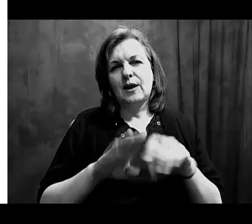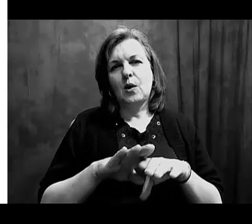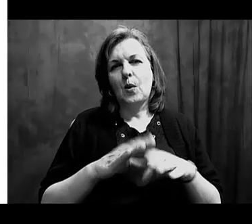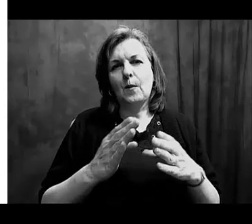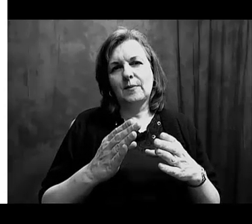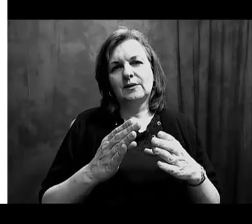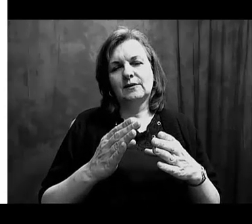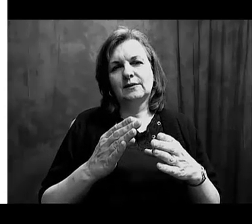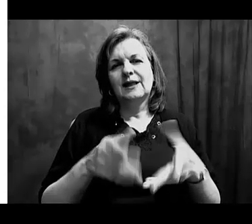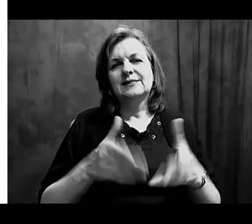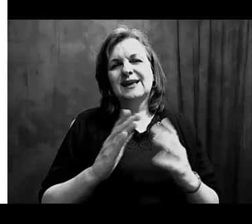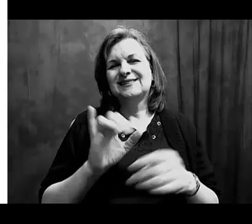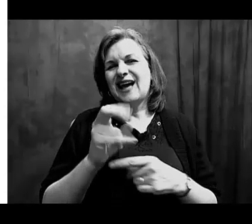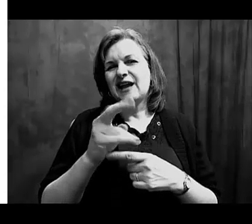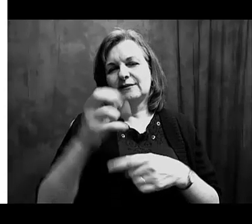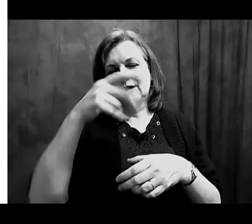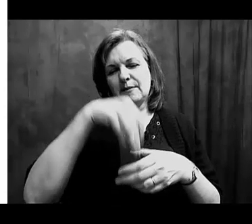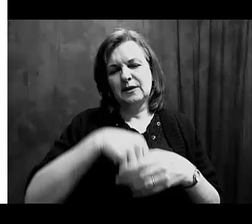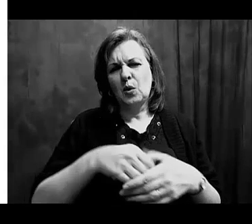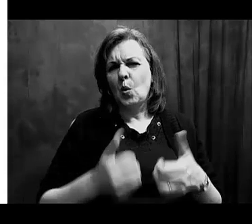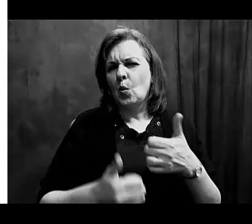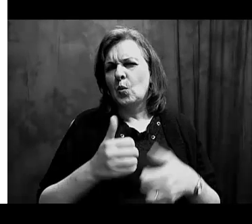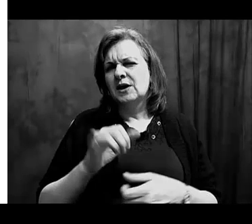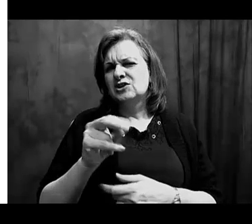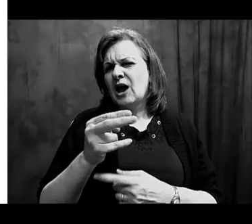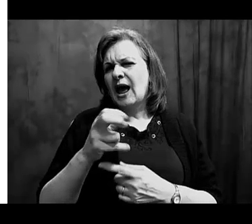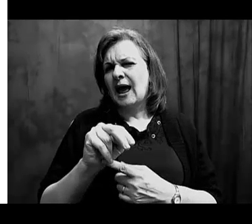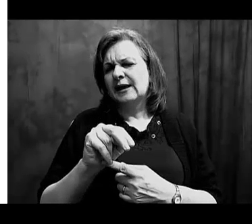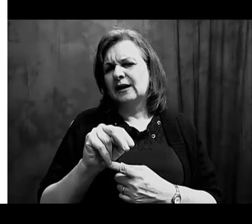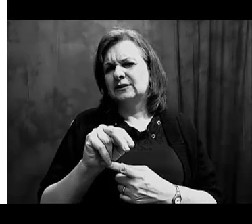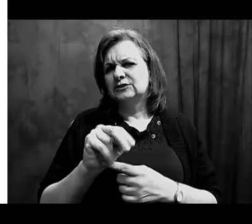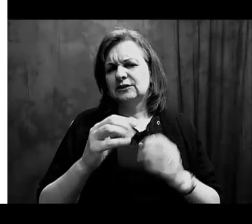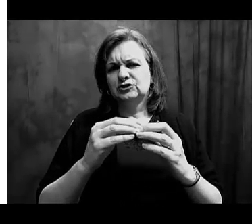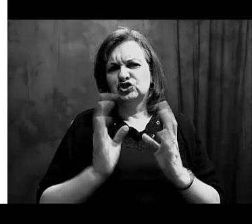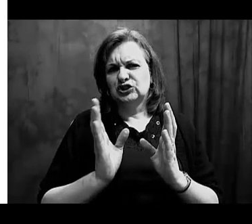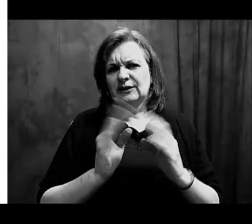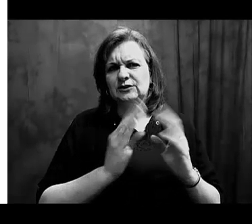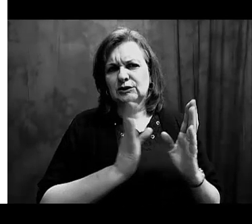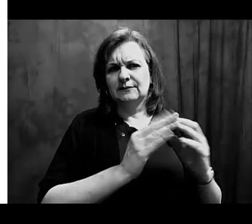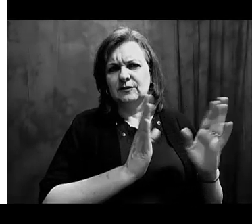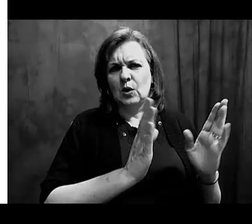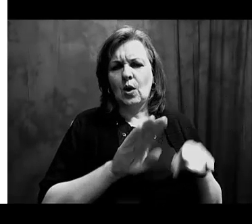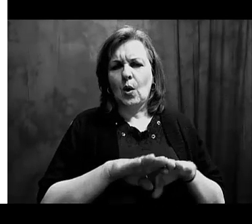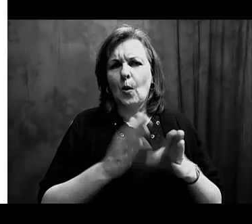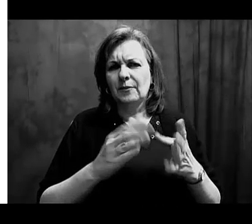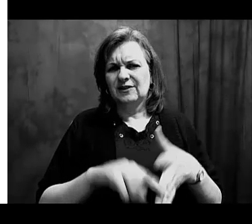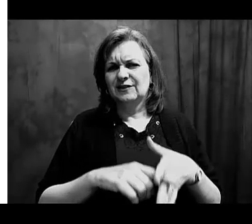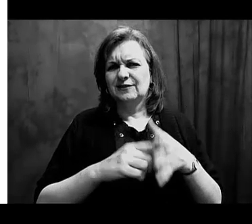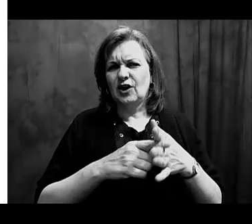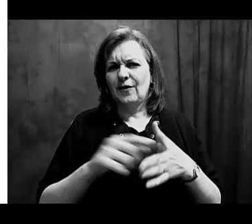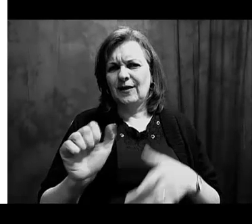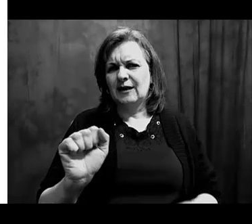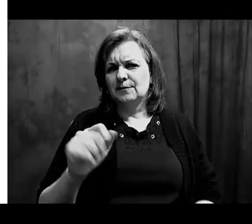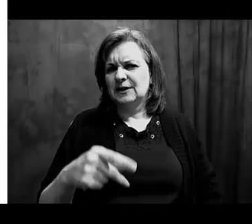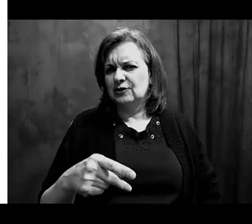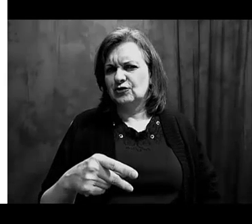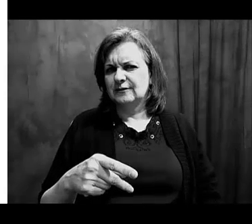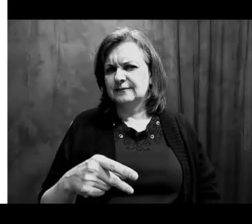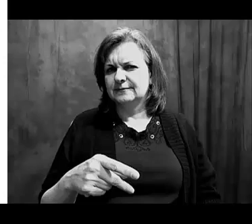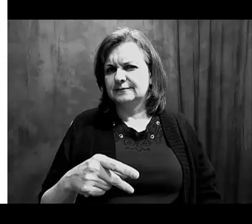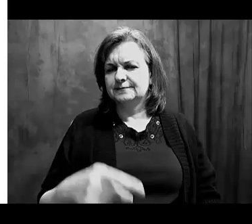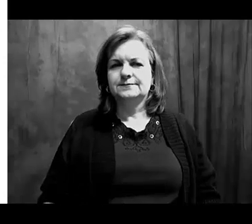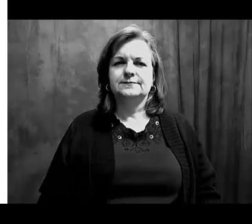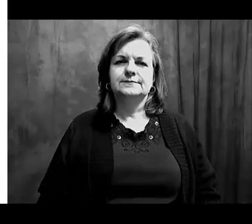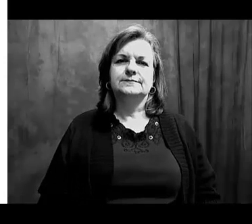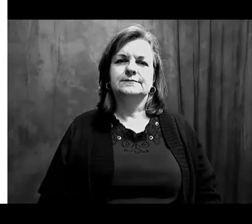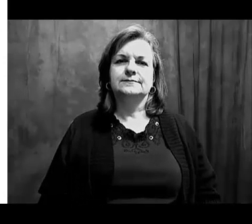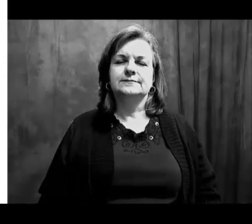what ion channels did we open when you got a signal to start an action potential?